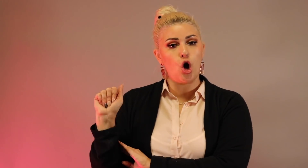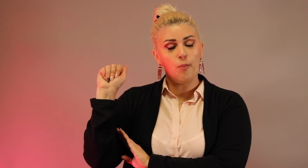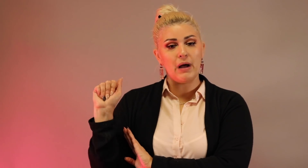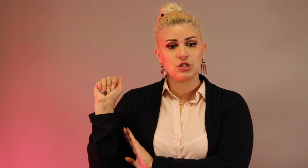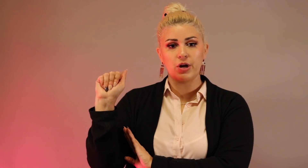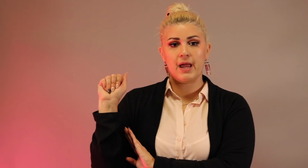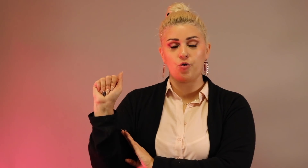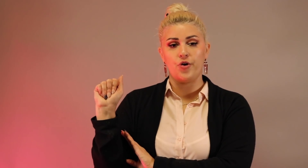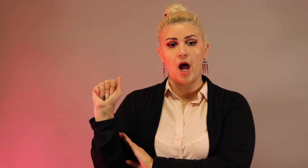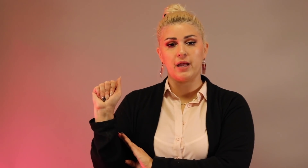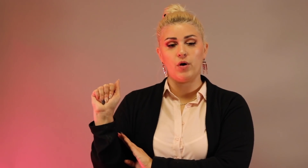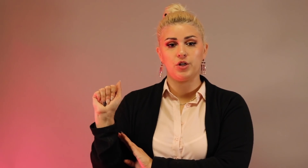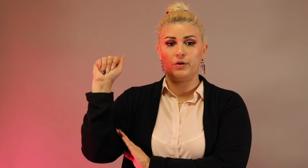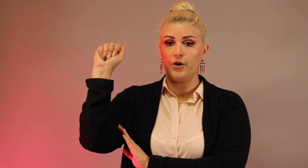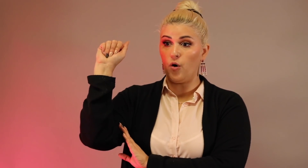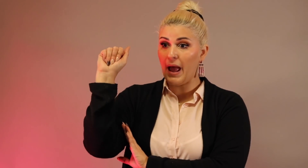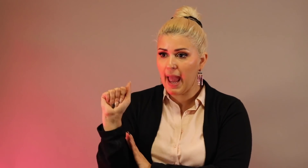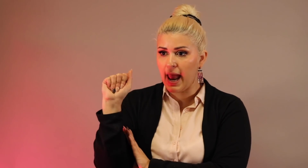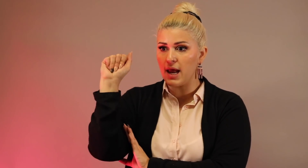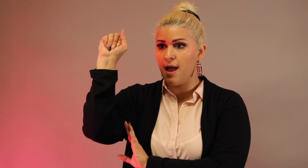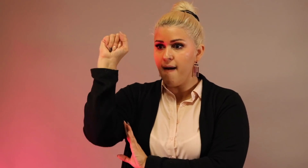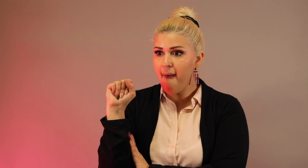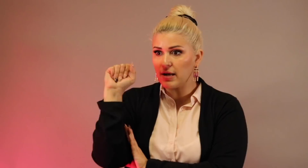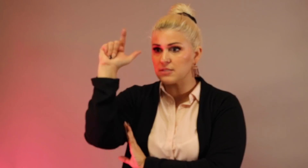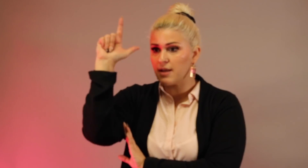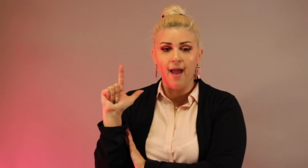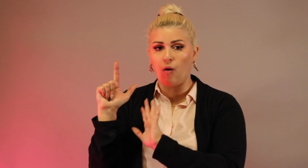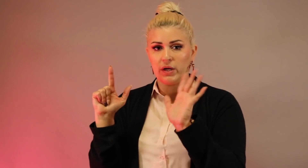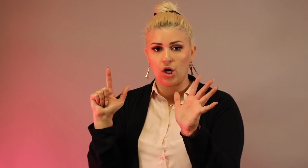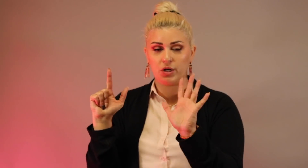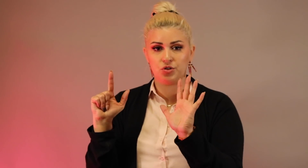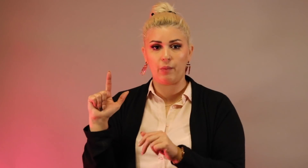Don't bounce your hand or knock it while you're doing it, don't go A, S, L, we don't want to do that.